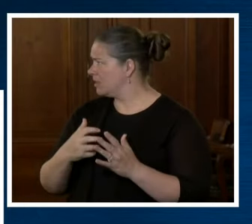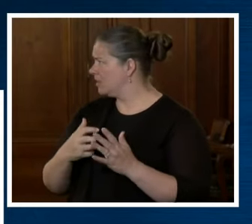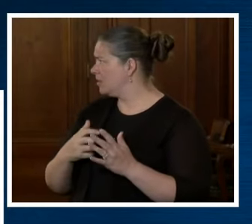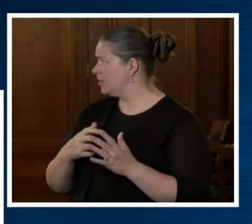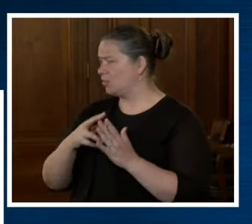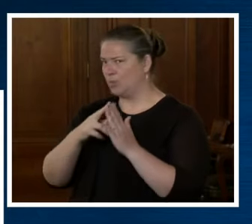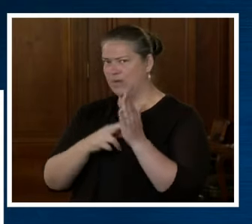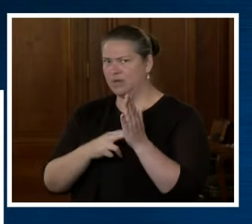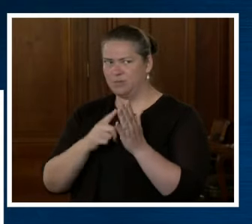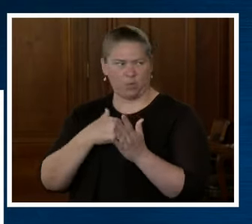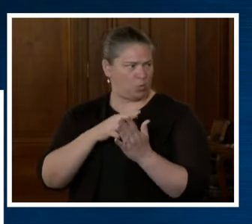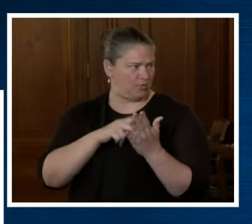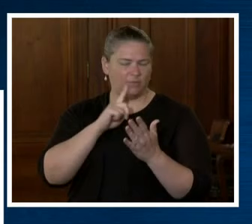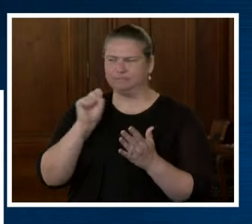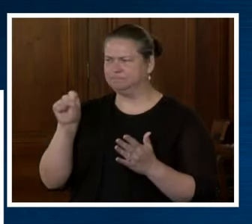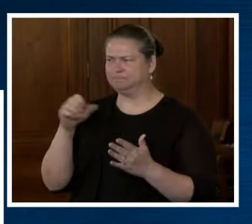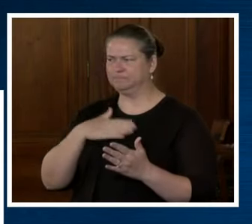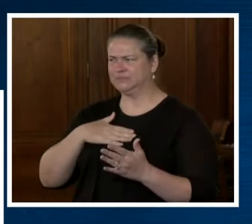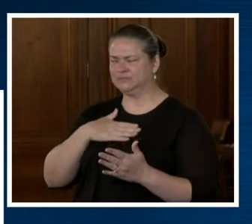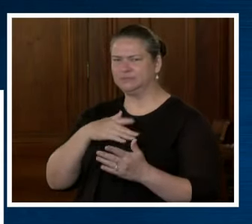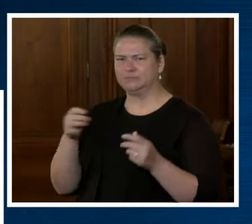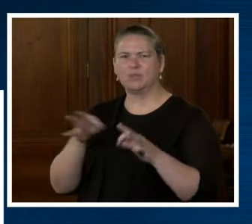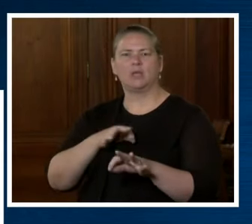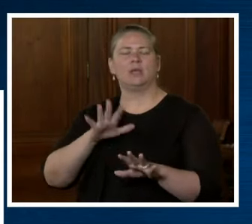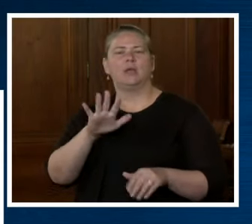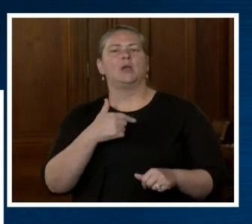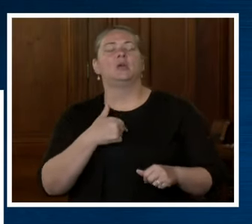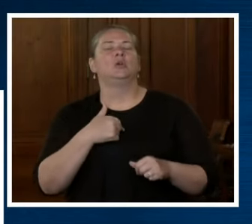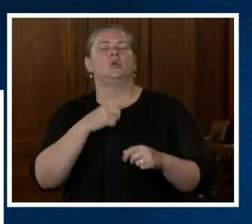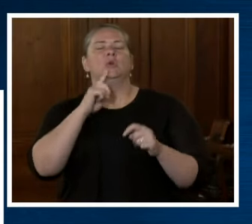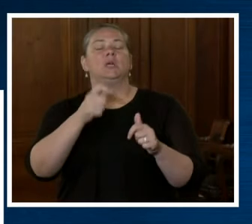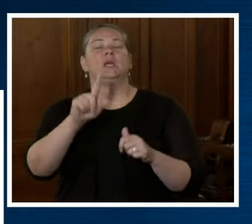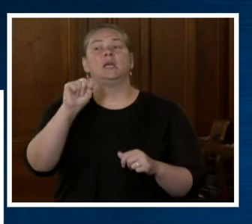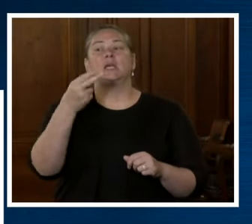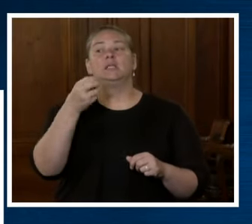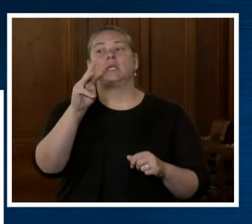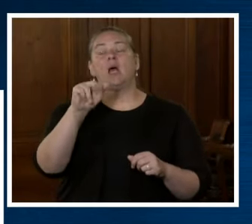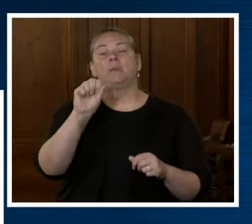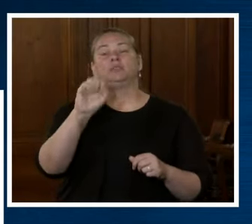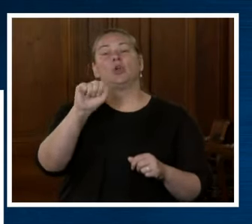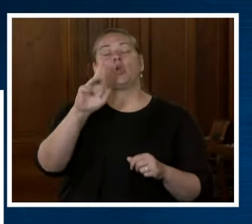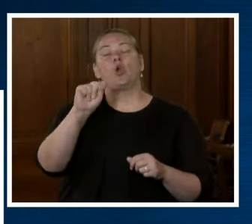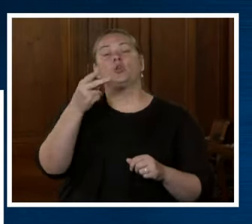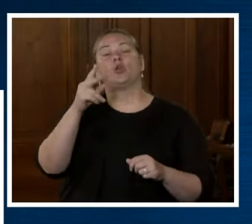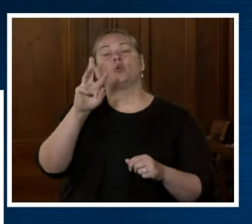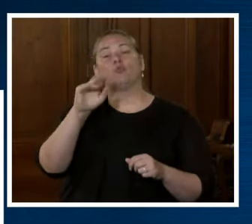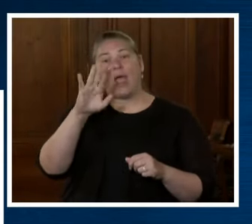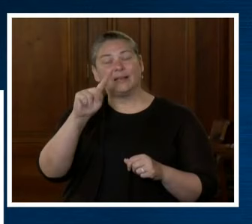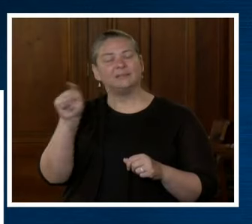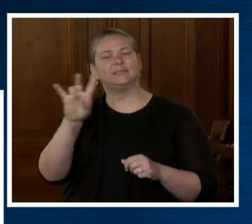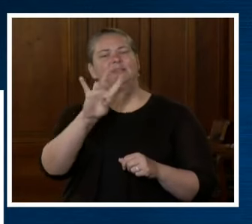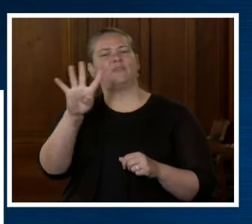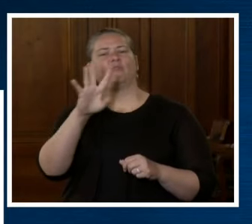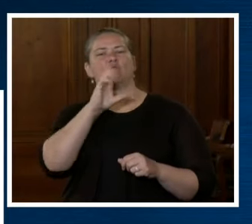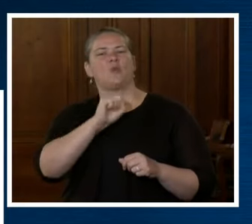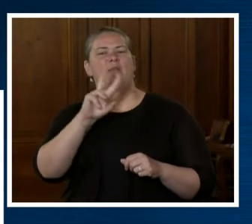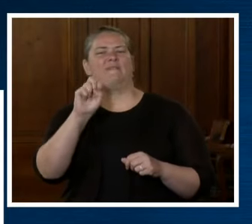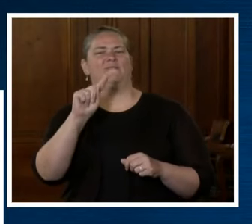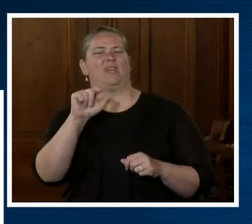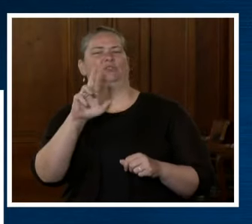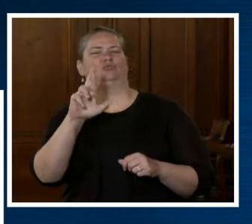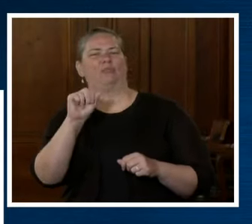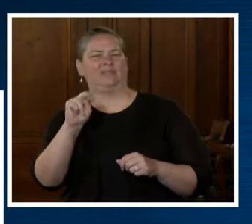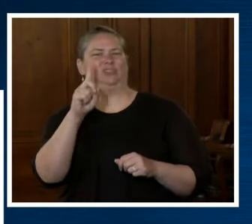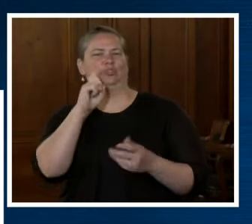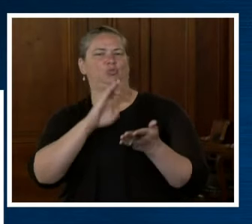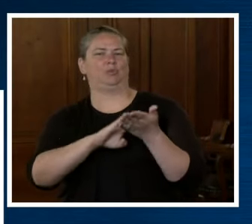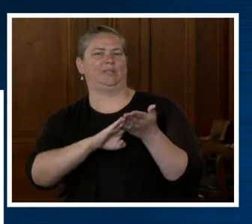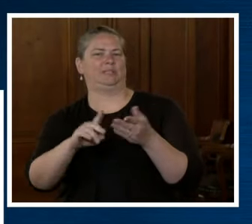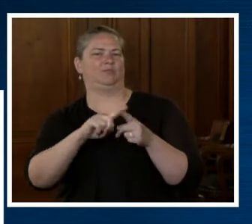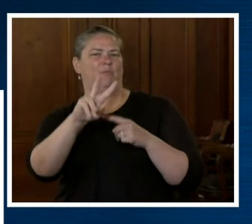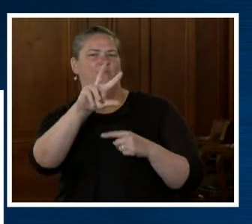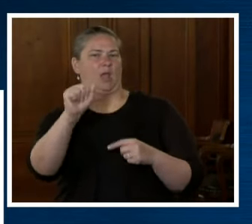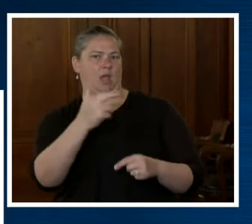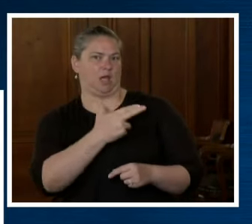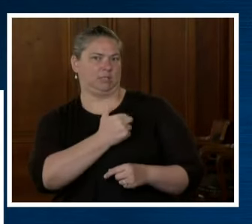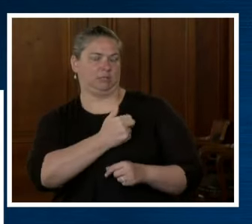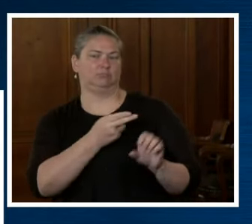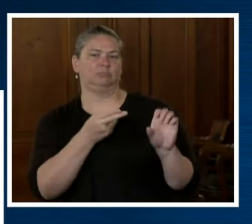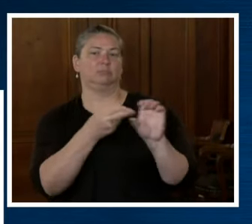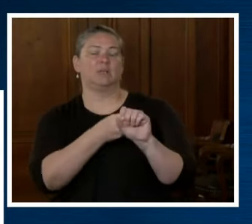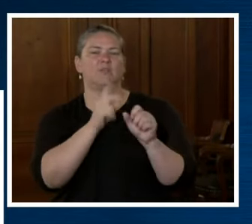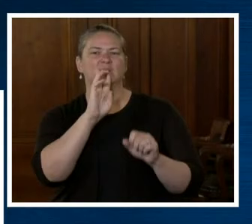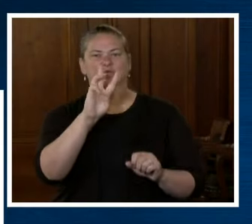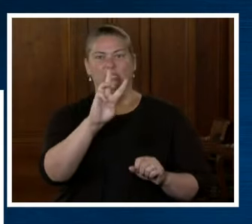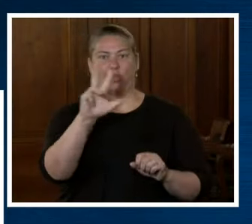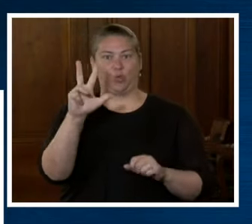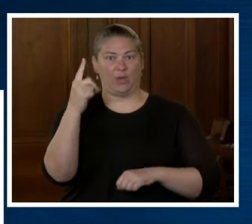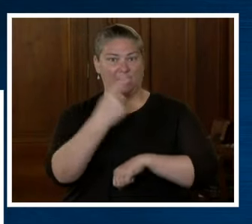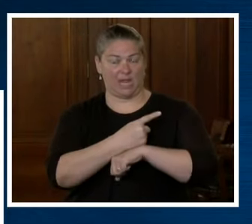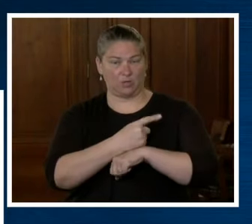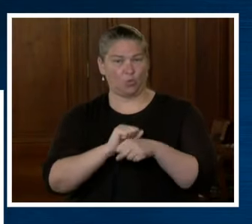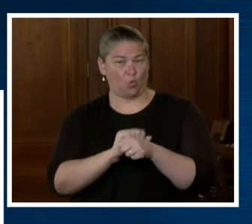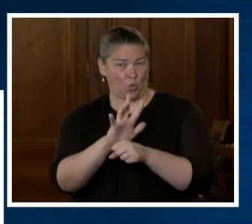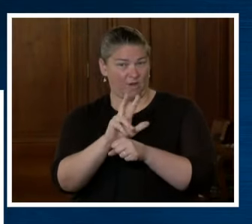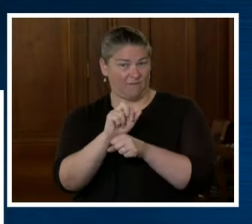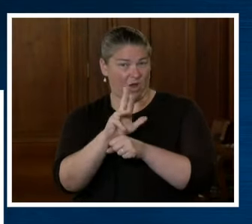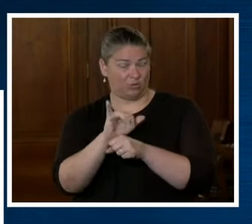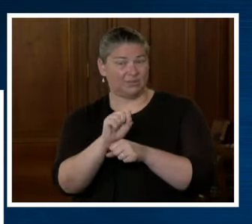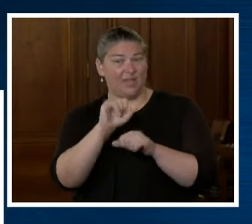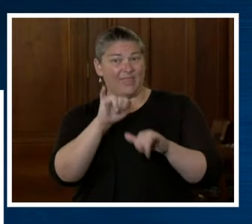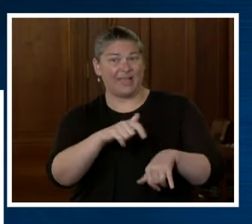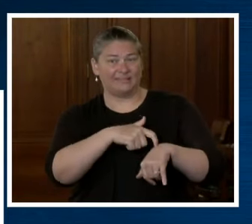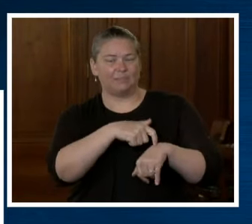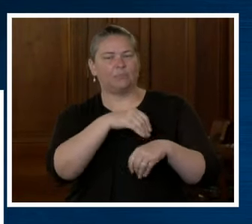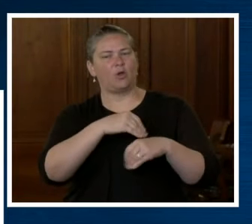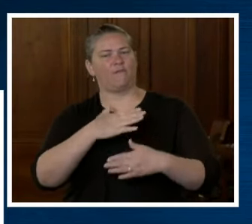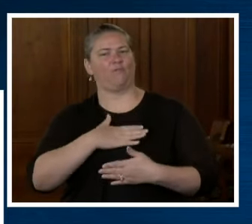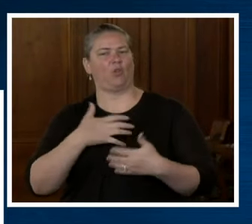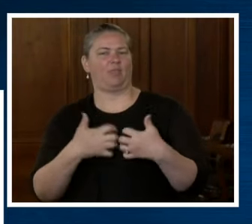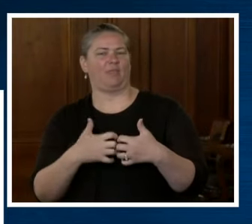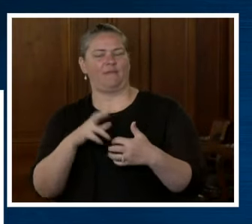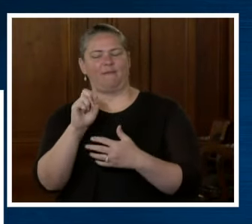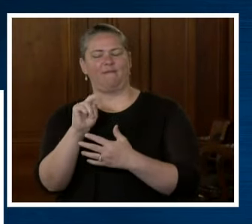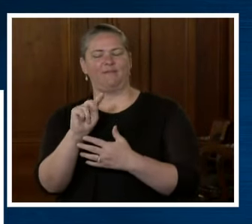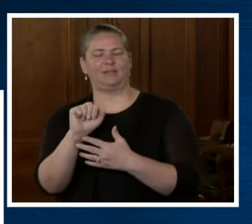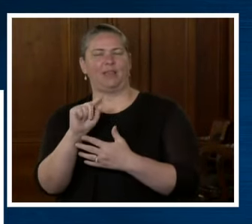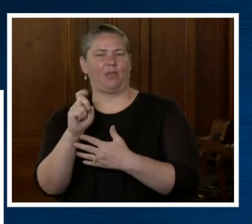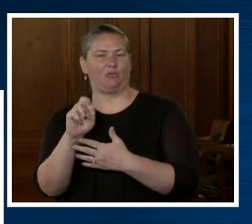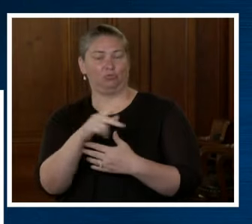DAUGHTER.